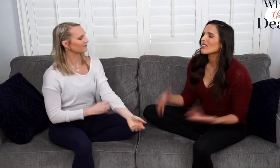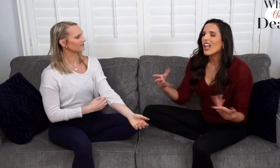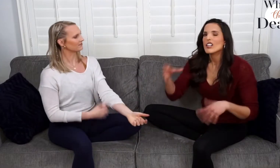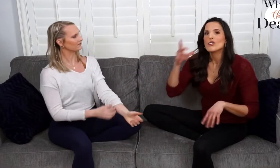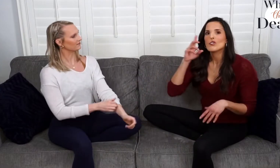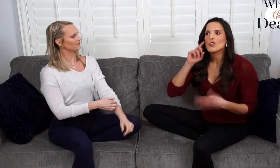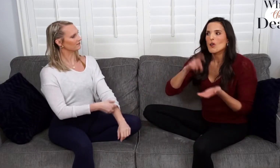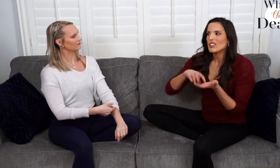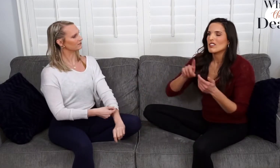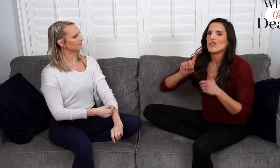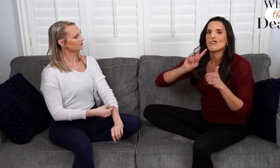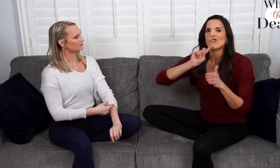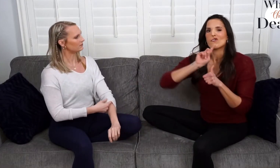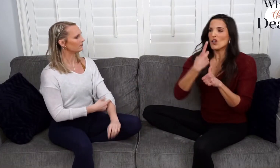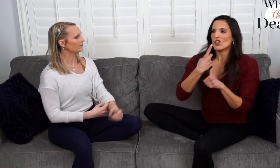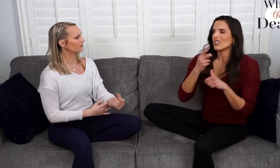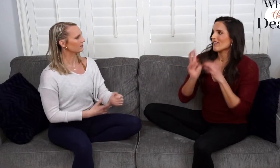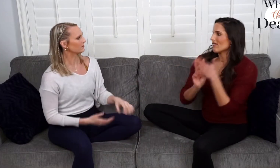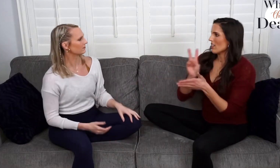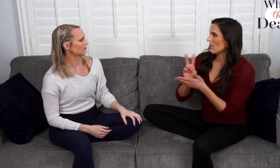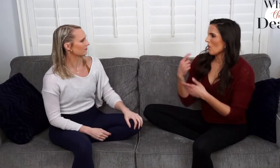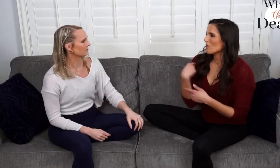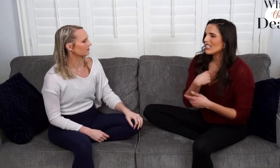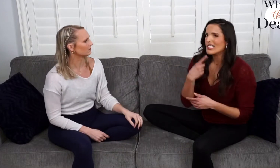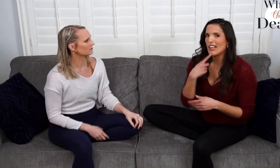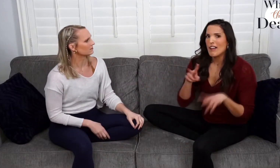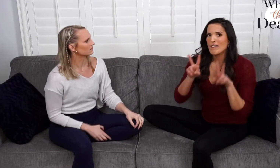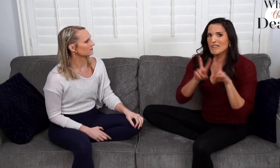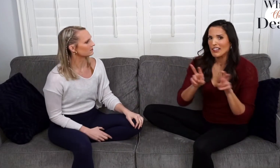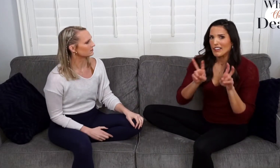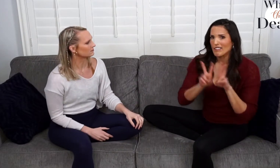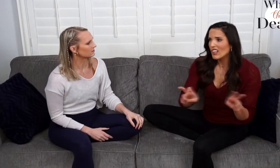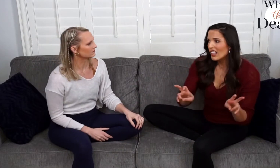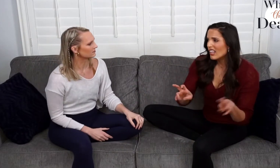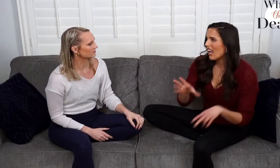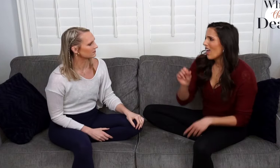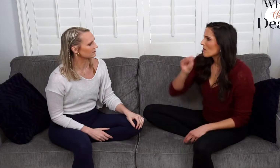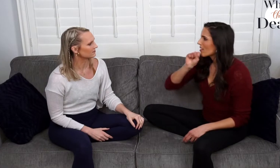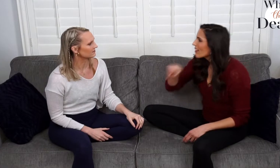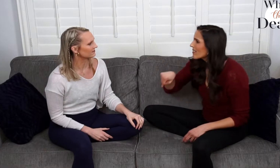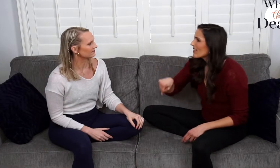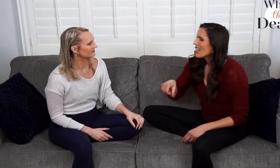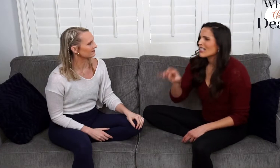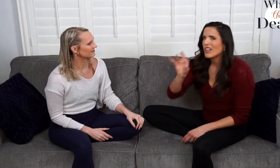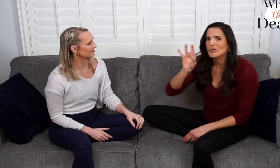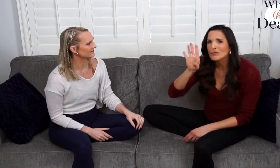Yeah, and if you noticed in the first take of this intro Video, we said things like “VeeVee” and “KissFist”